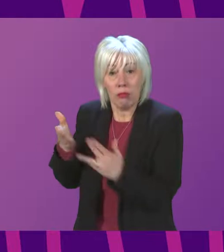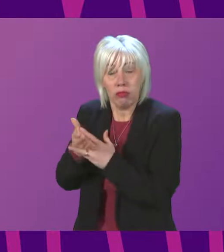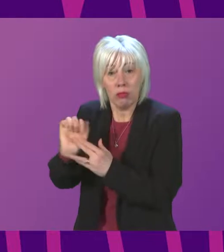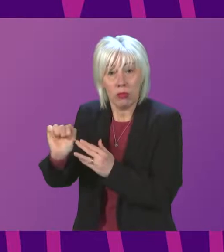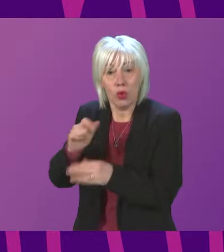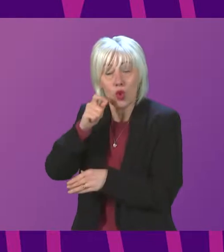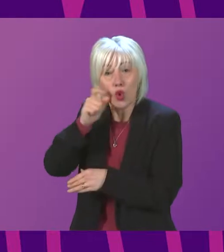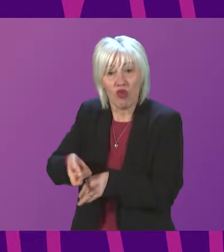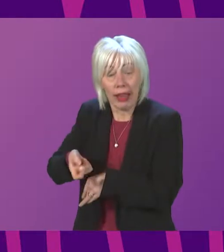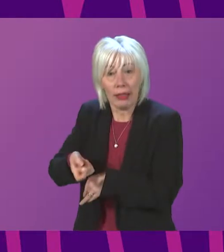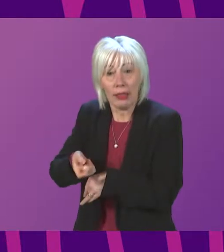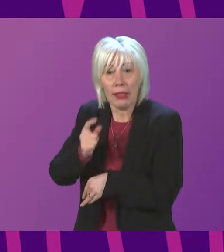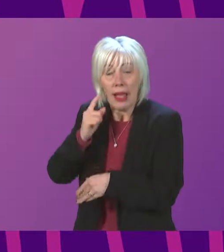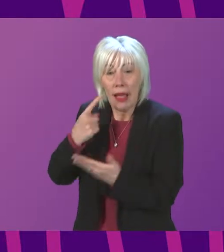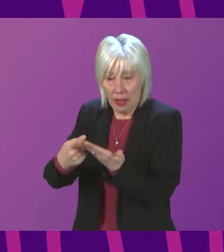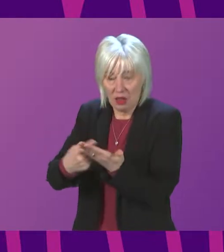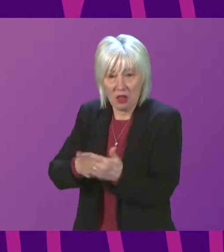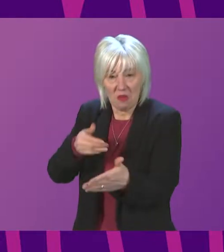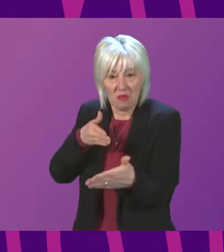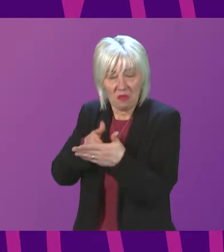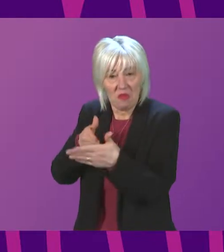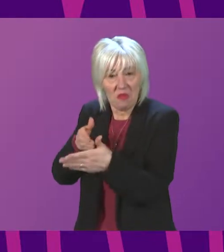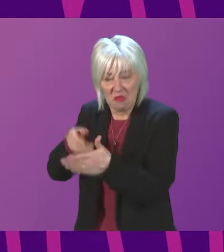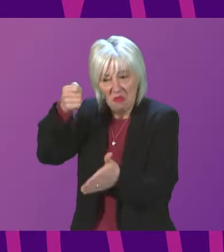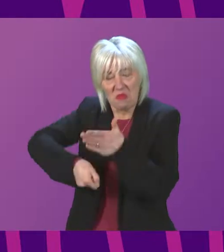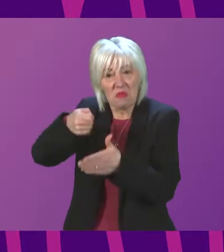I think that sanctions have been admirably tough and that they can be tougher still,